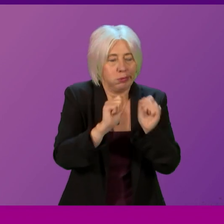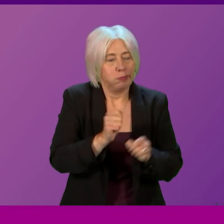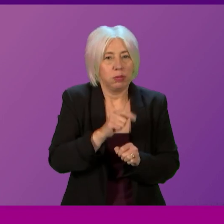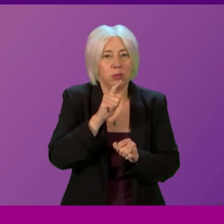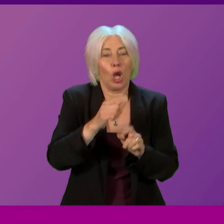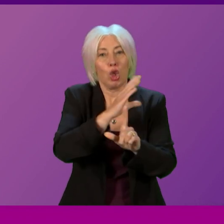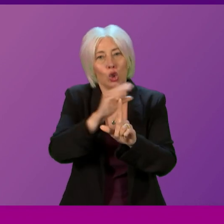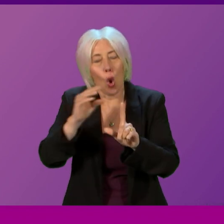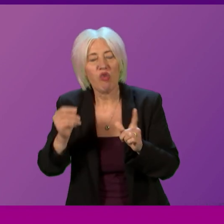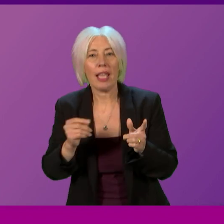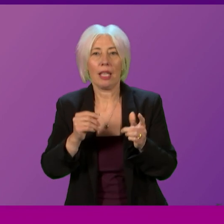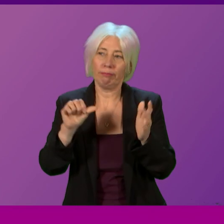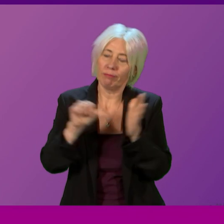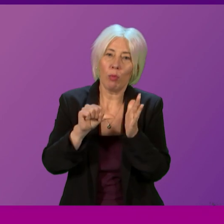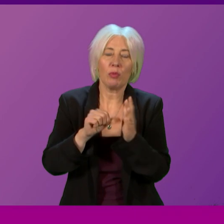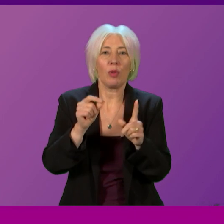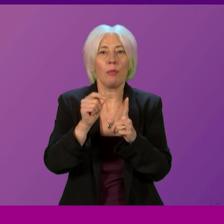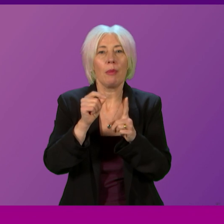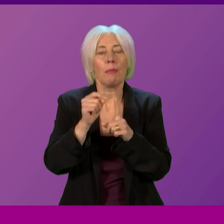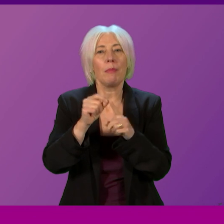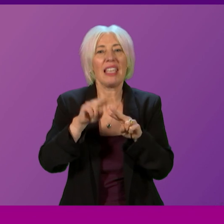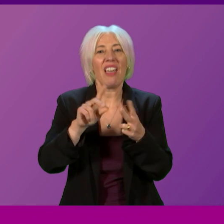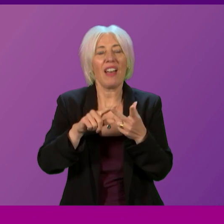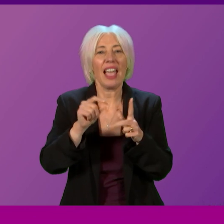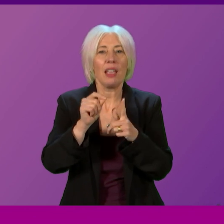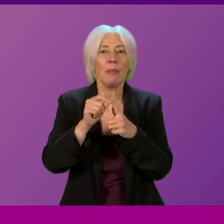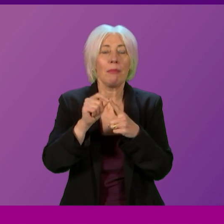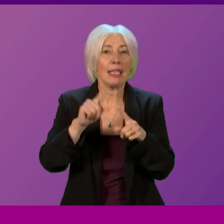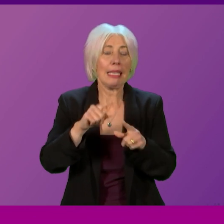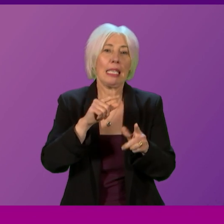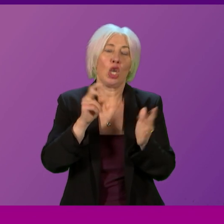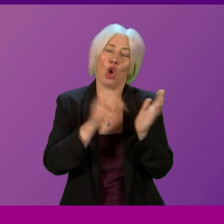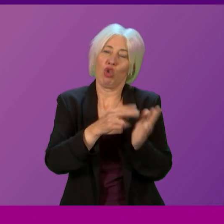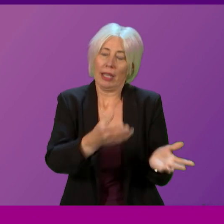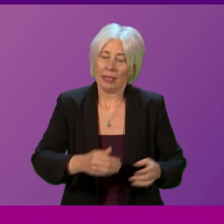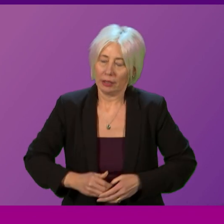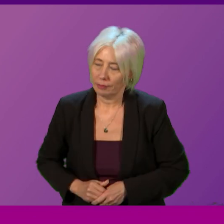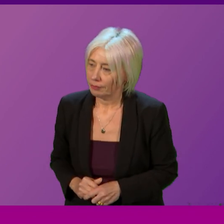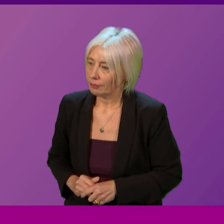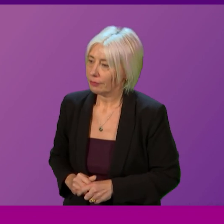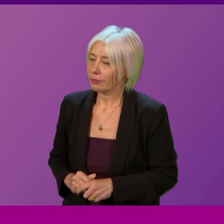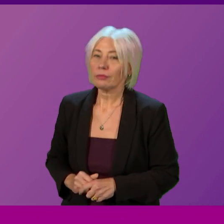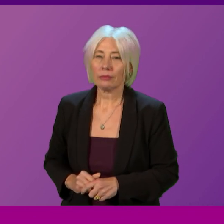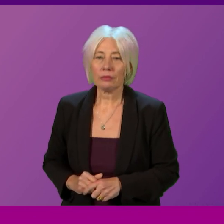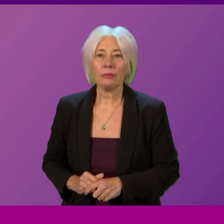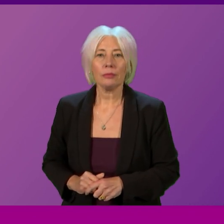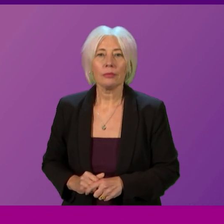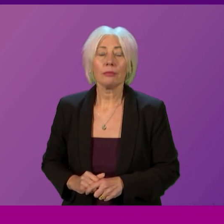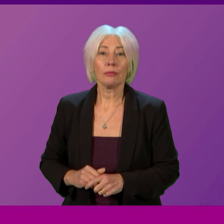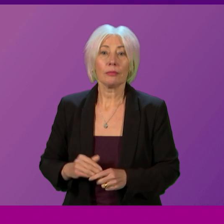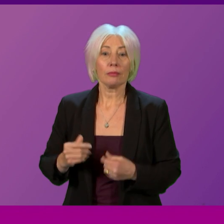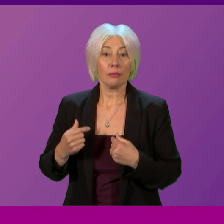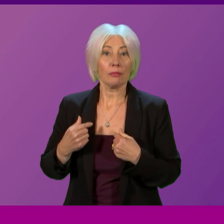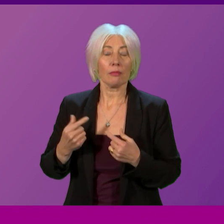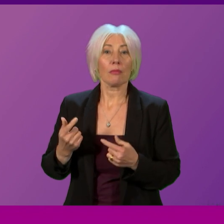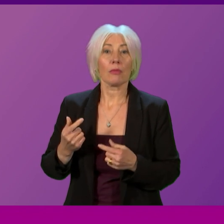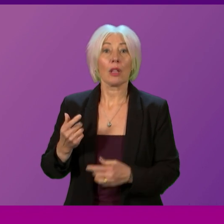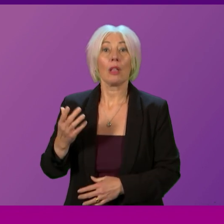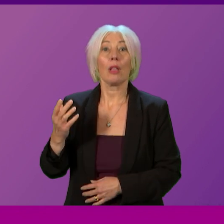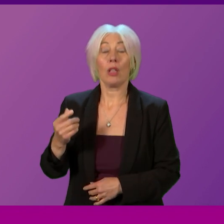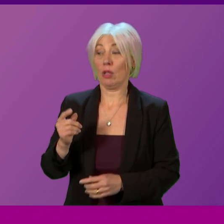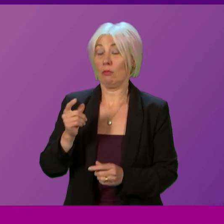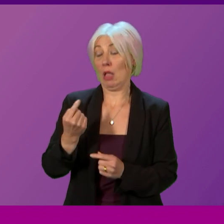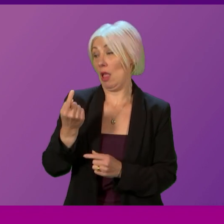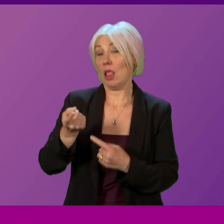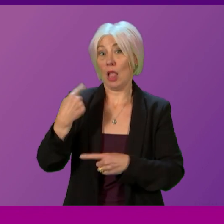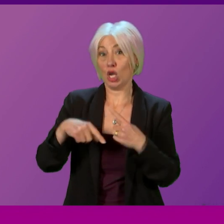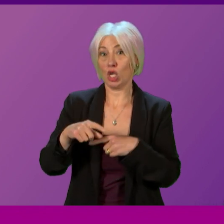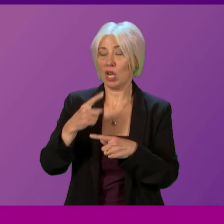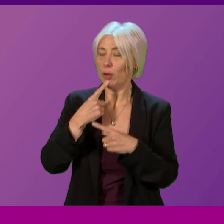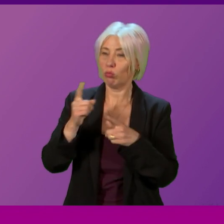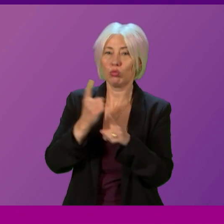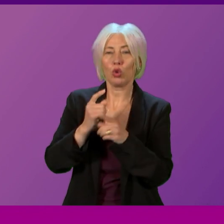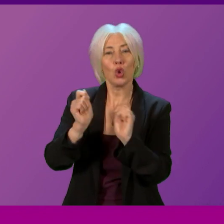Last year, Adrienne McCartney spoke to the Sunday Post and shared her harrowing story